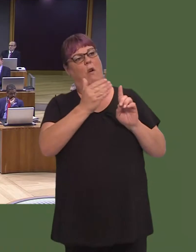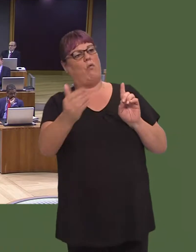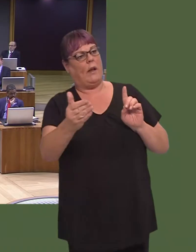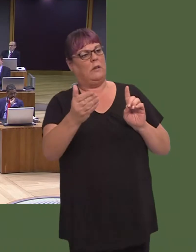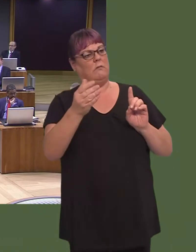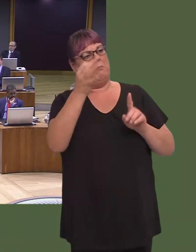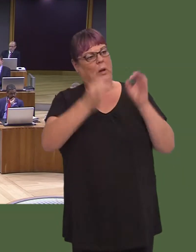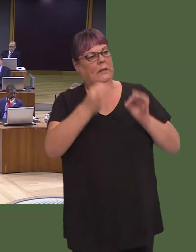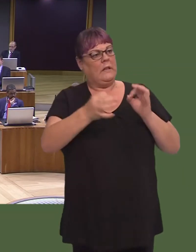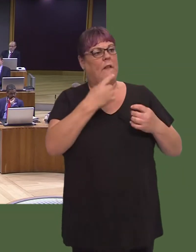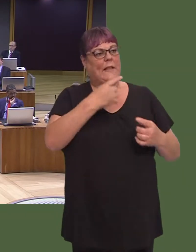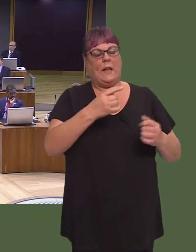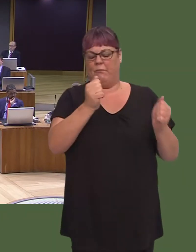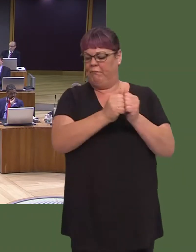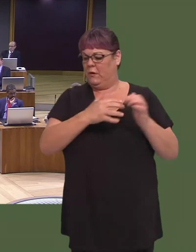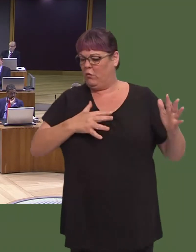standards. Now, let's see what UKIP propose in order